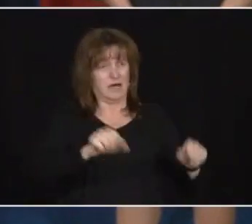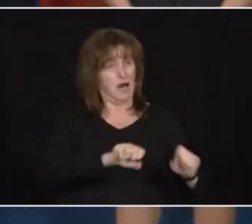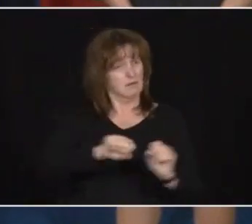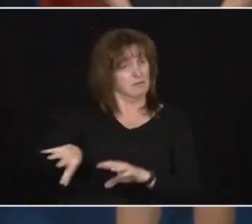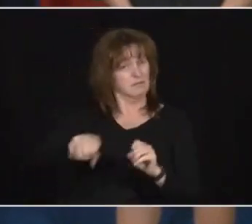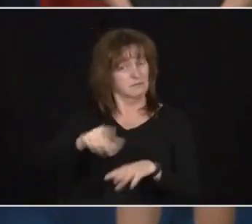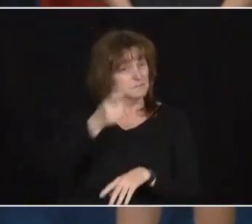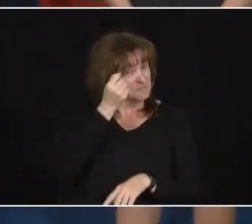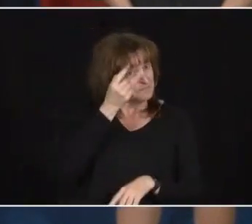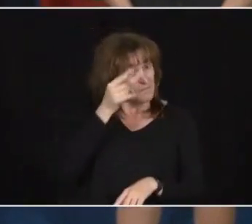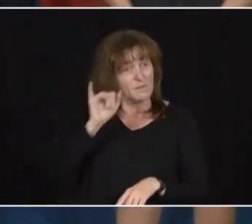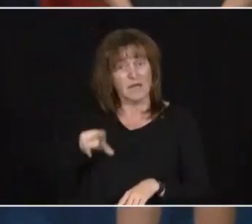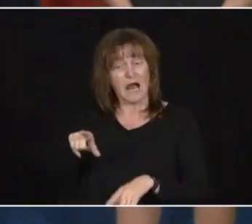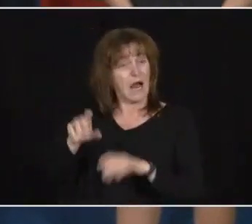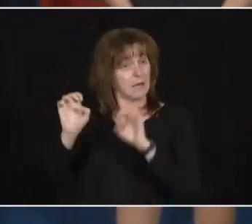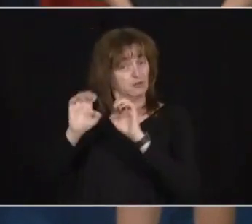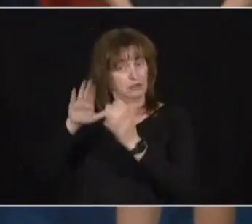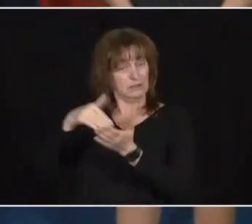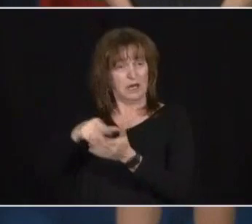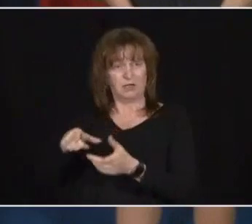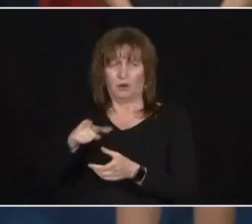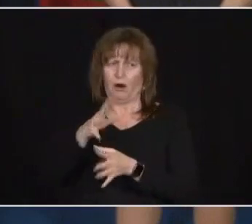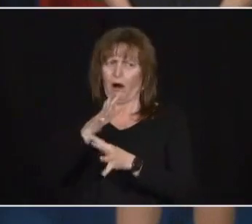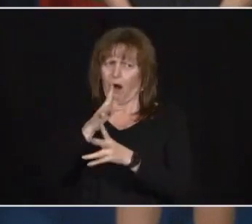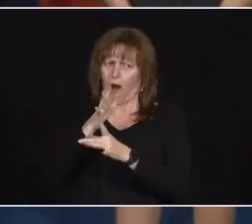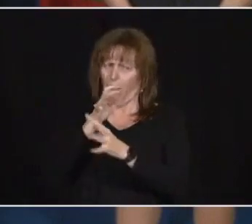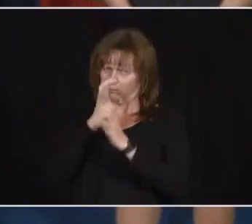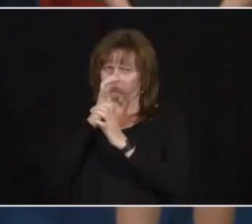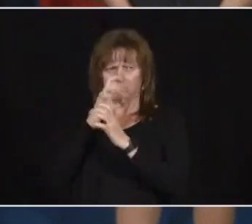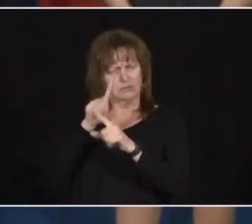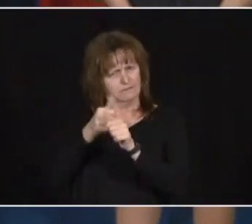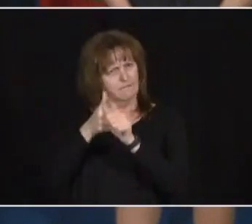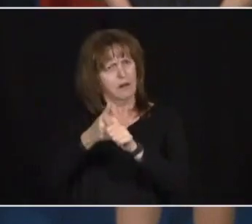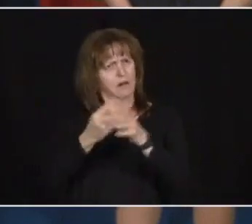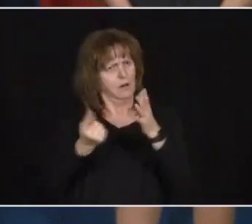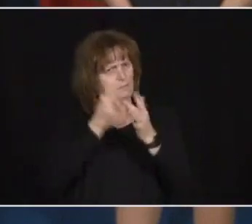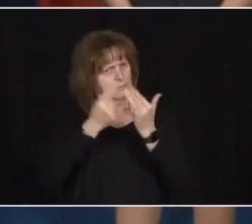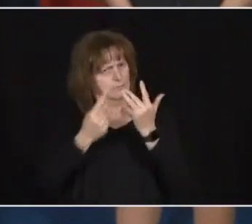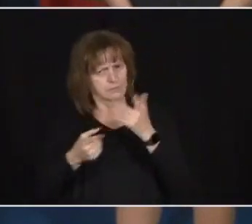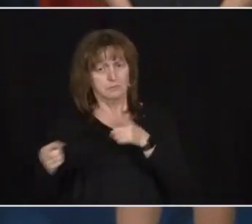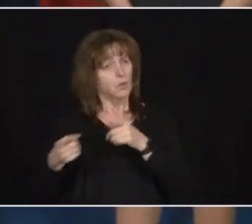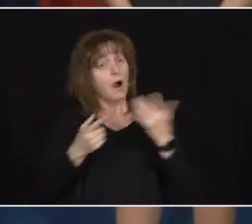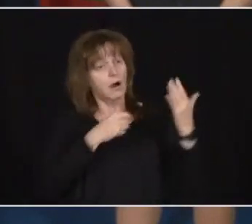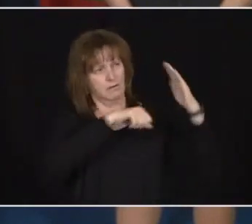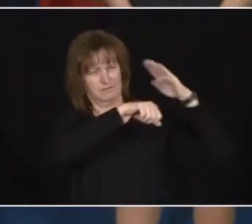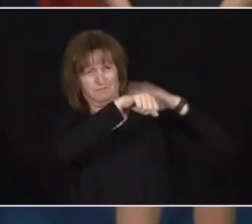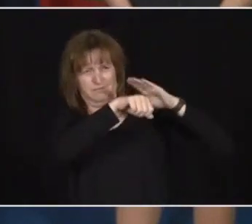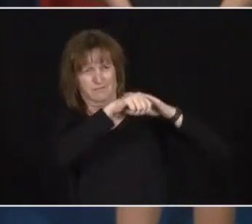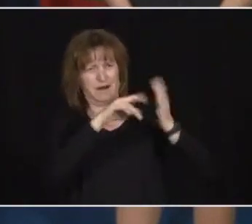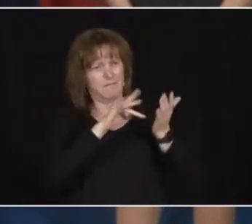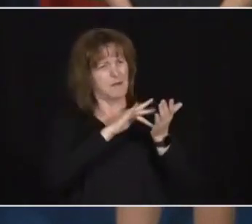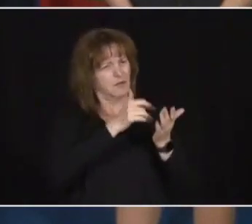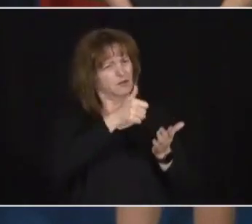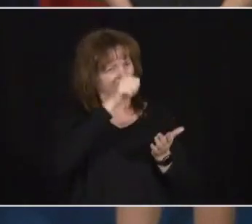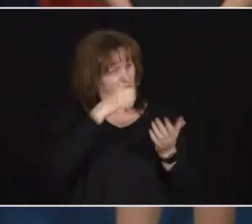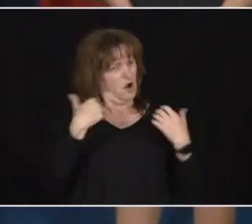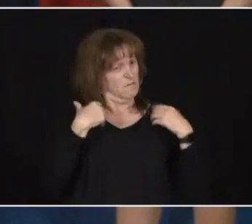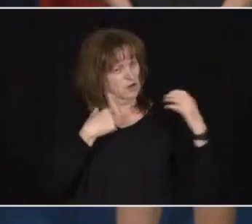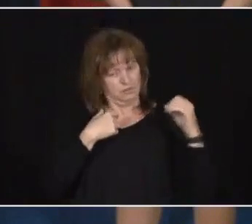medical officer of health. This phased expansion is supported by the Chief Medical Officer of Health, knowing we have put in place